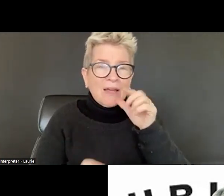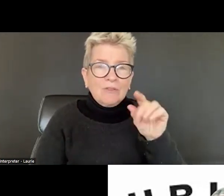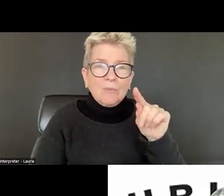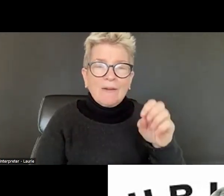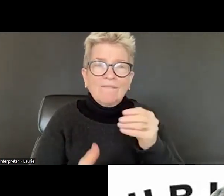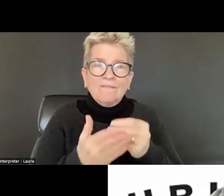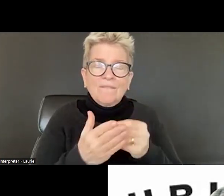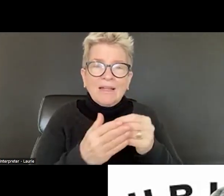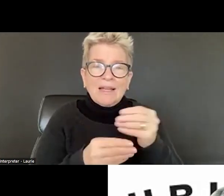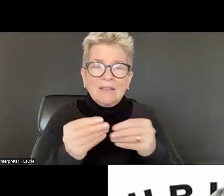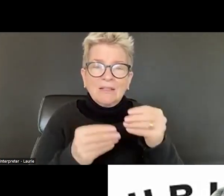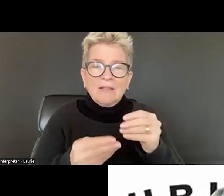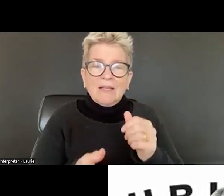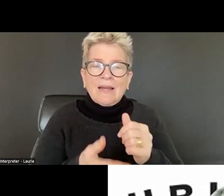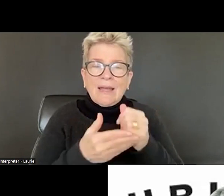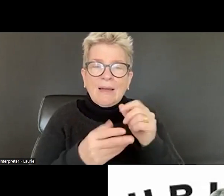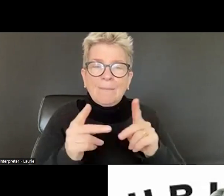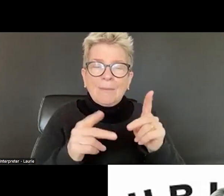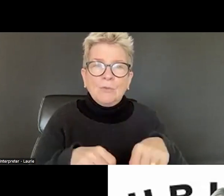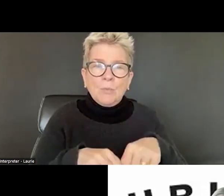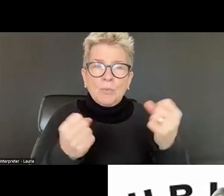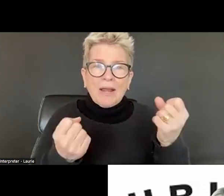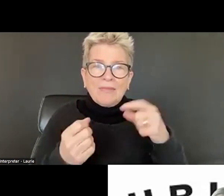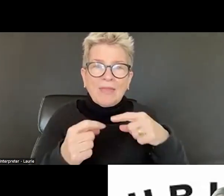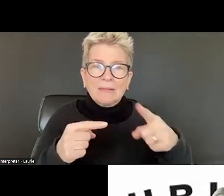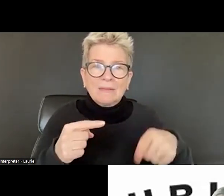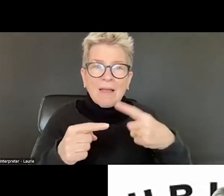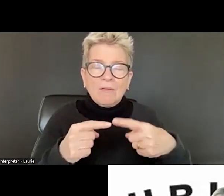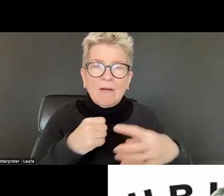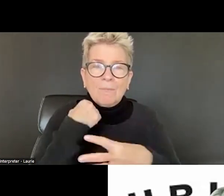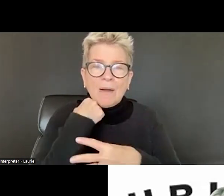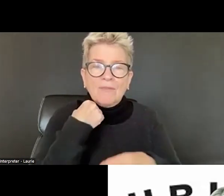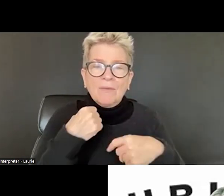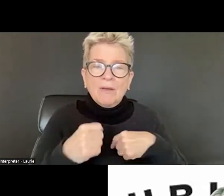help break that cycle of poverty so I think it's really important as a whole state that we look